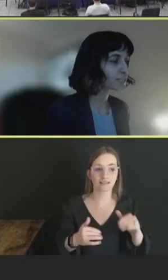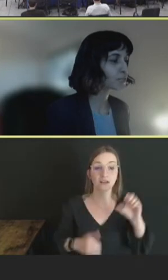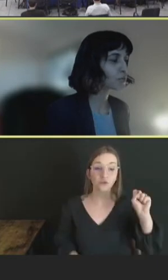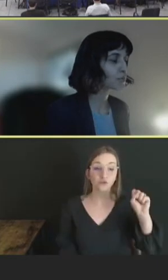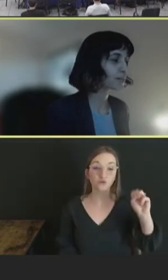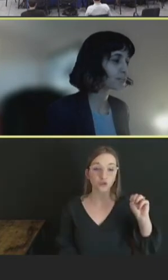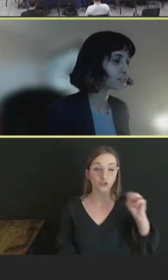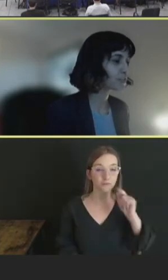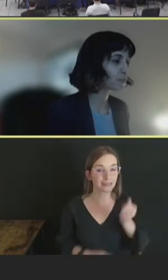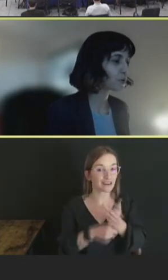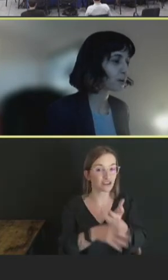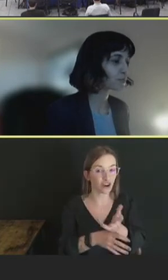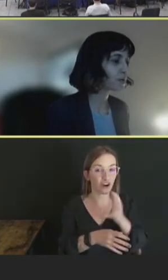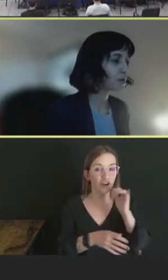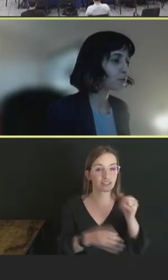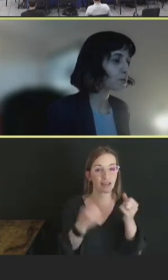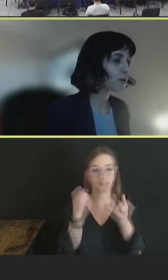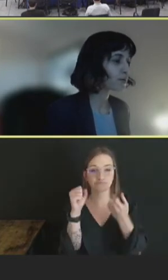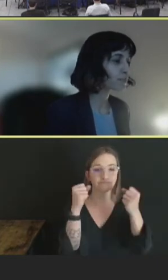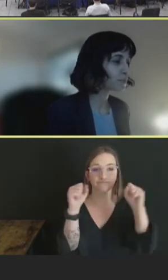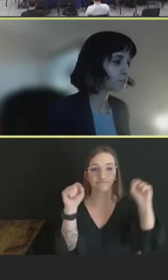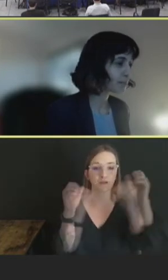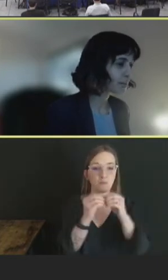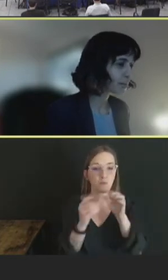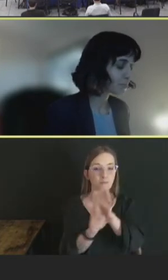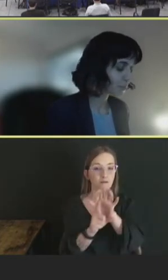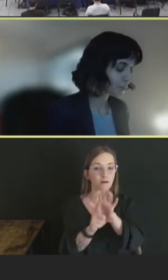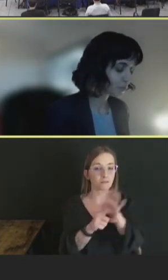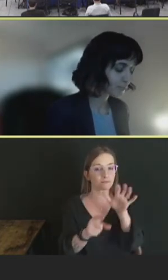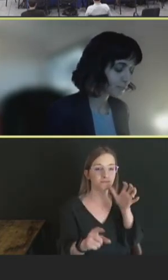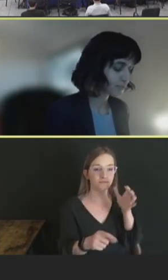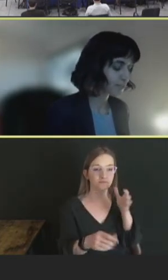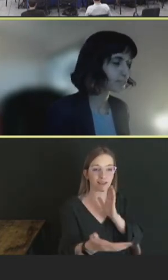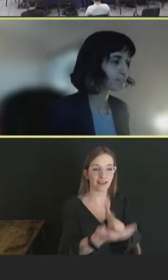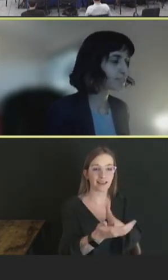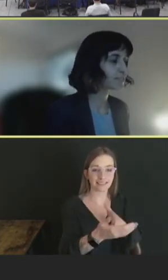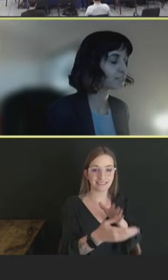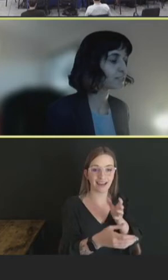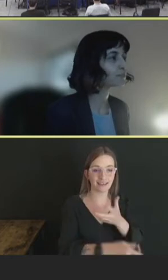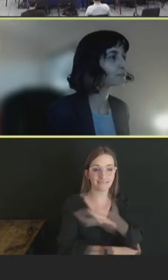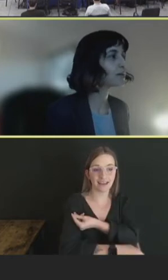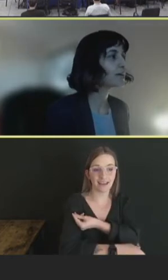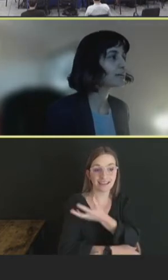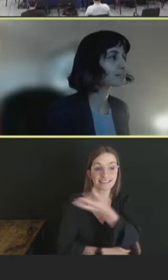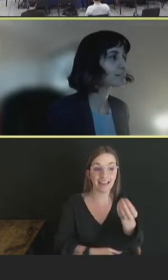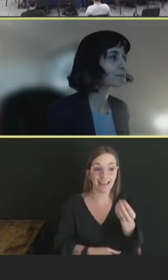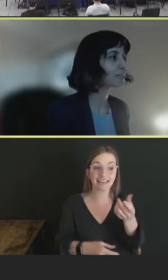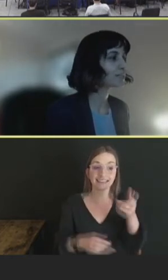in global vaccination programs requires maintaining public trust in vaccine safety. Next slide, please.